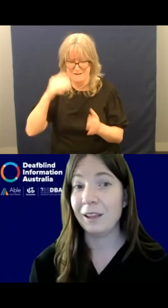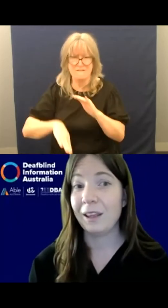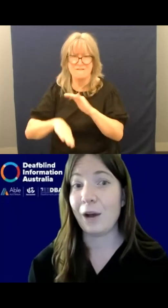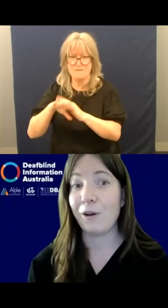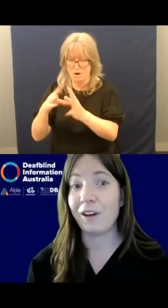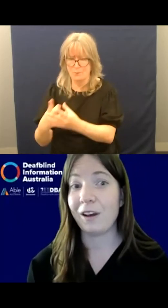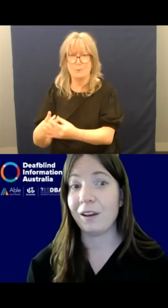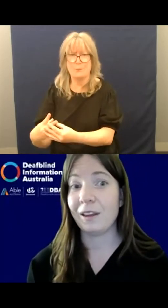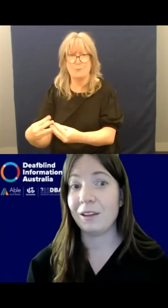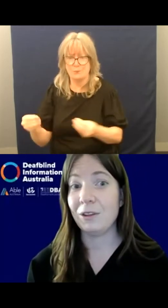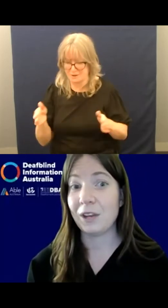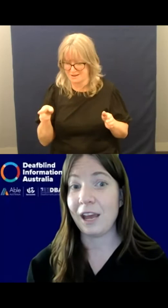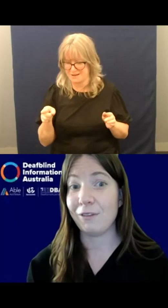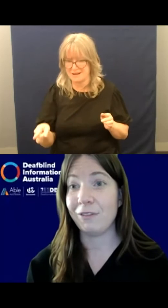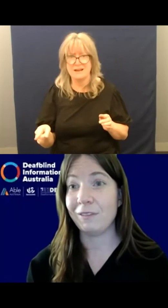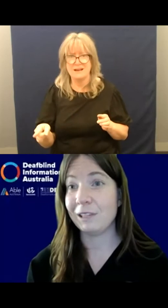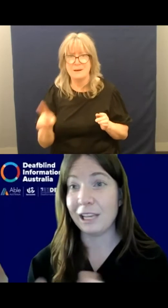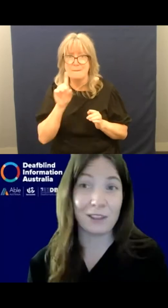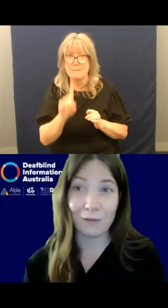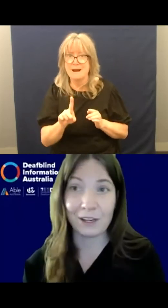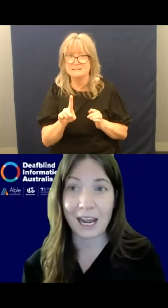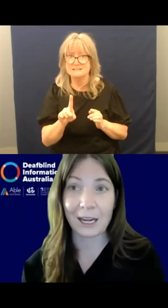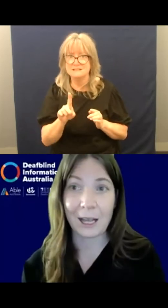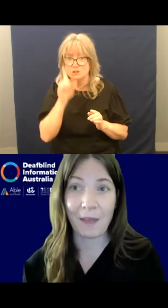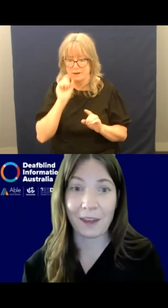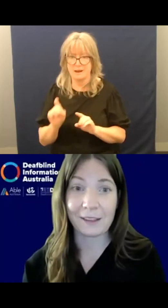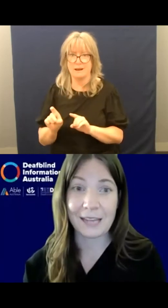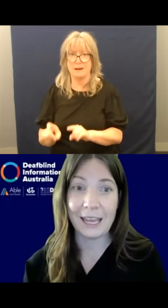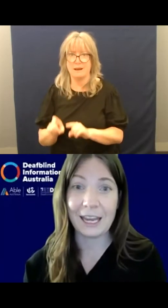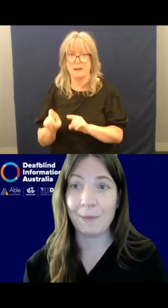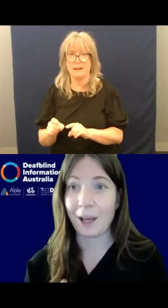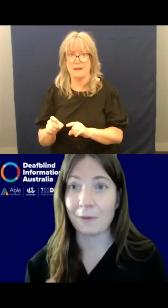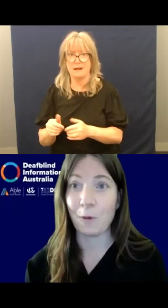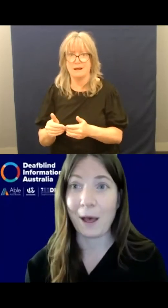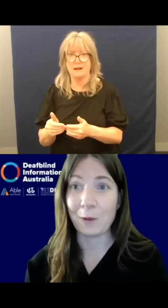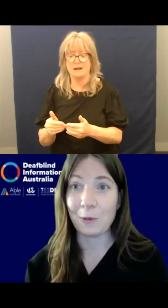However you can leave it there for a day and come back the next day and it becomes more malleable